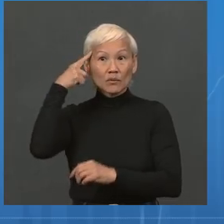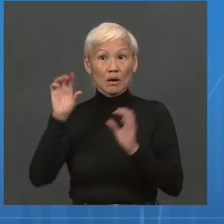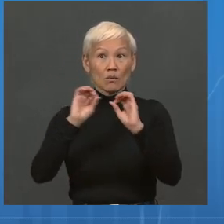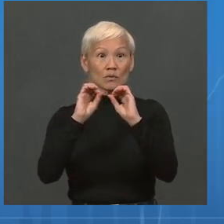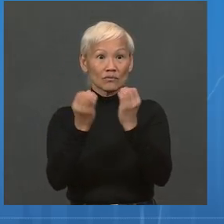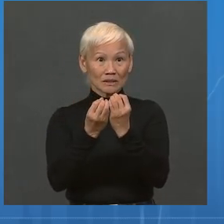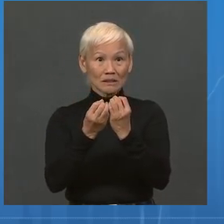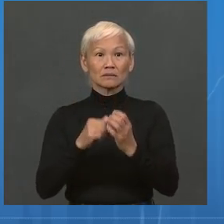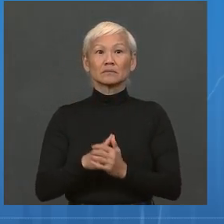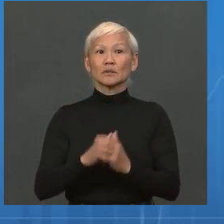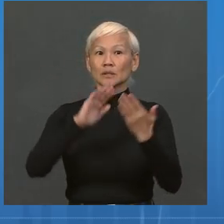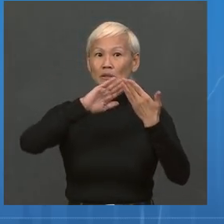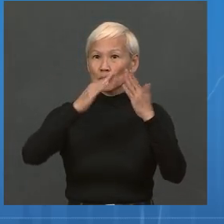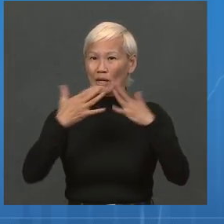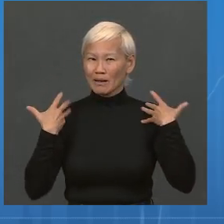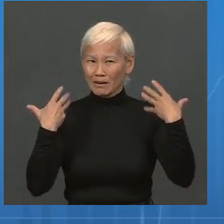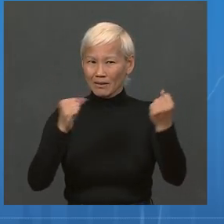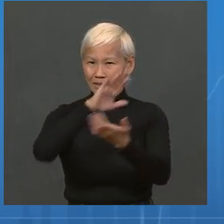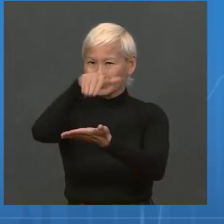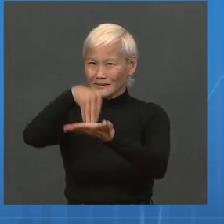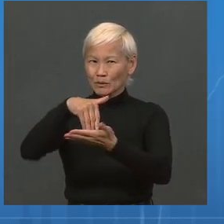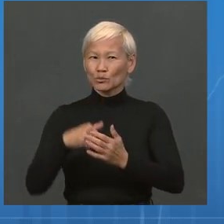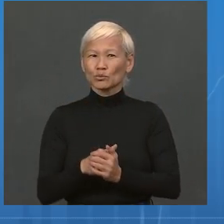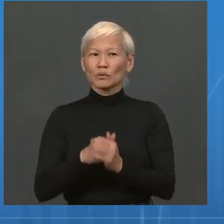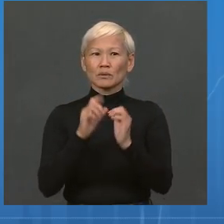and pharmacies as they stand up their vaccination operations.